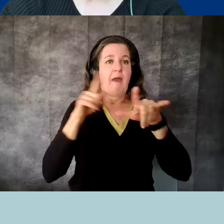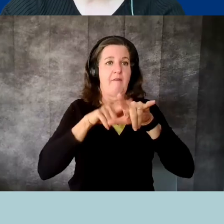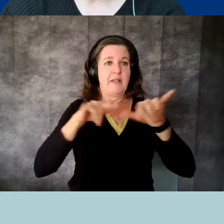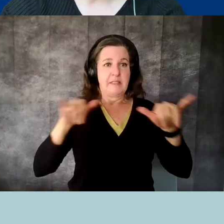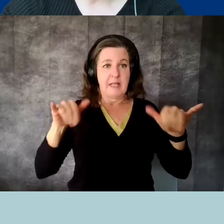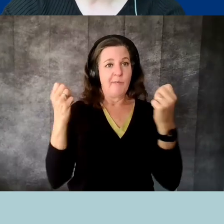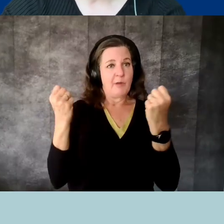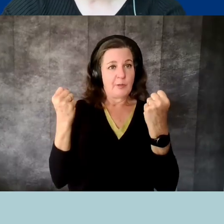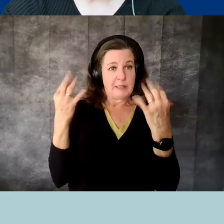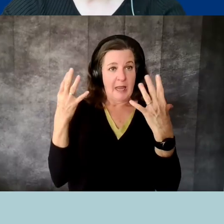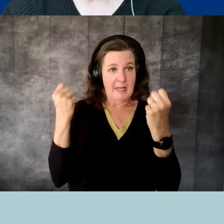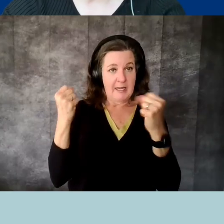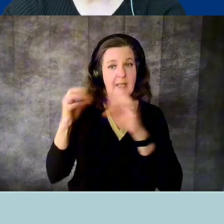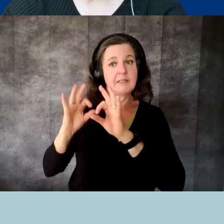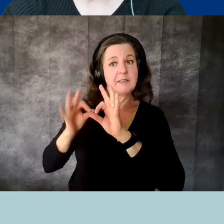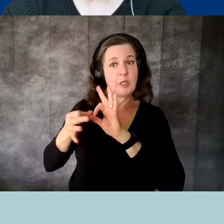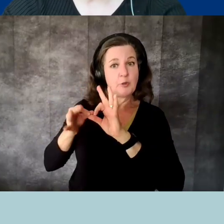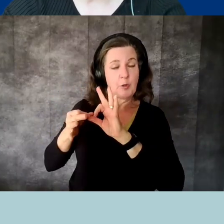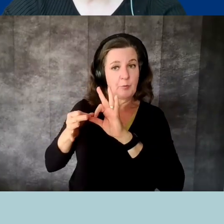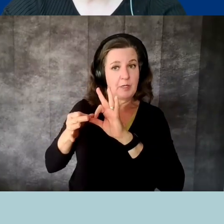Sign Language interpretation available.